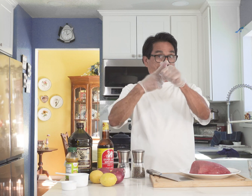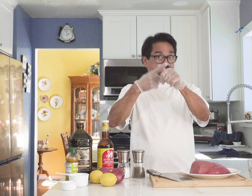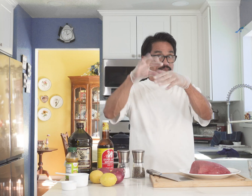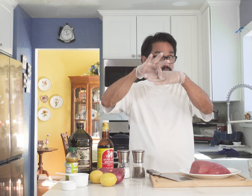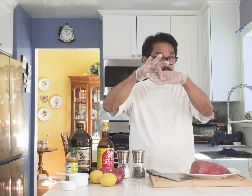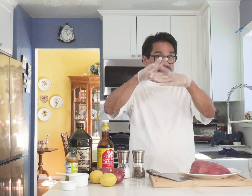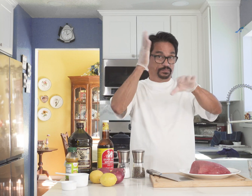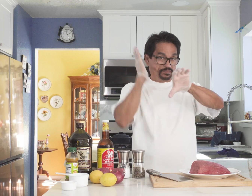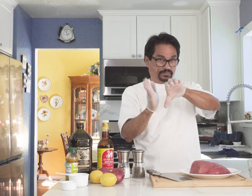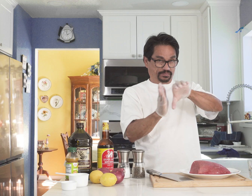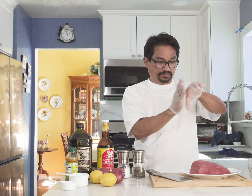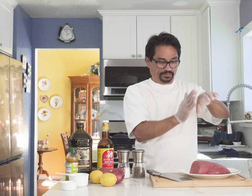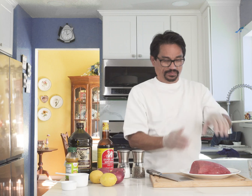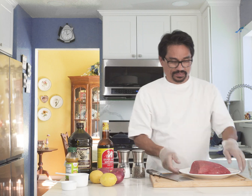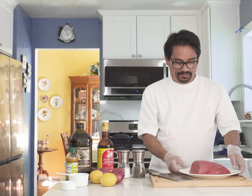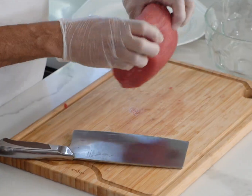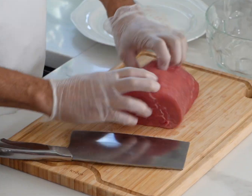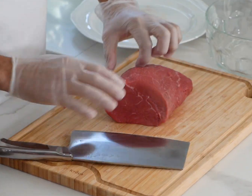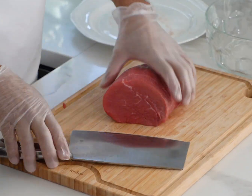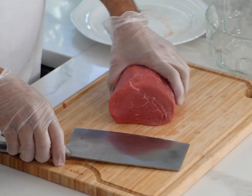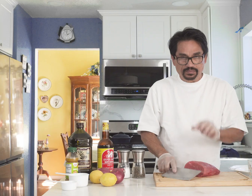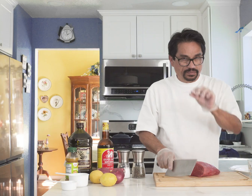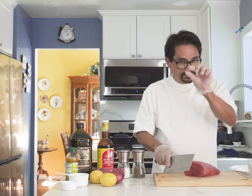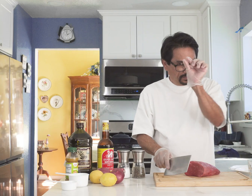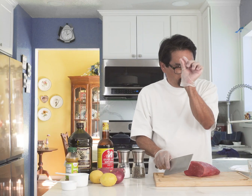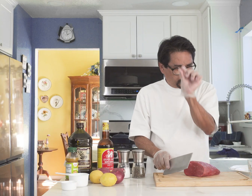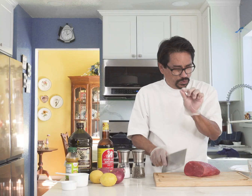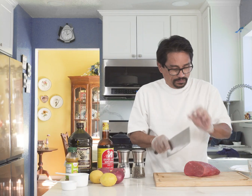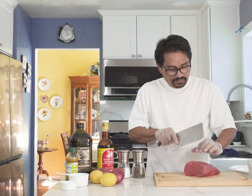First chop up your meat into thin slices Thin (slices)